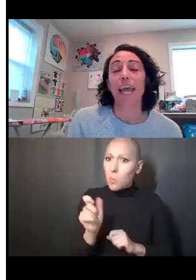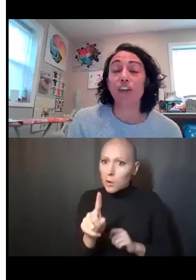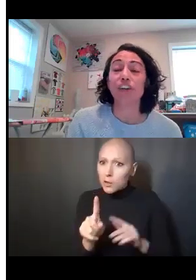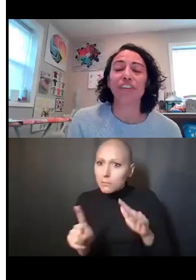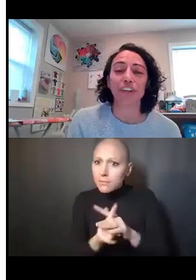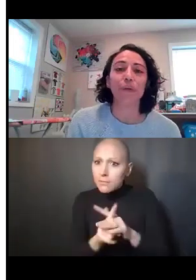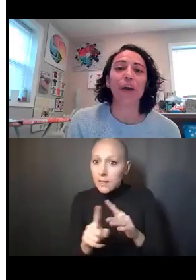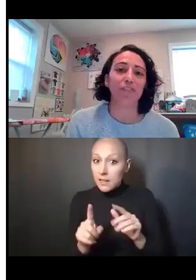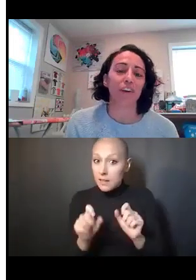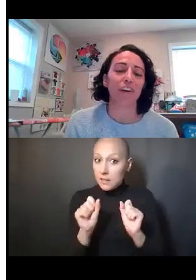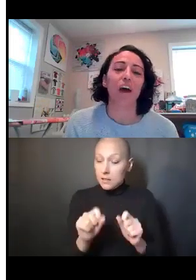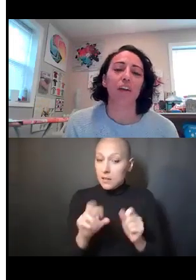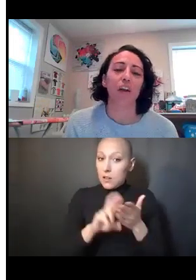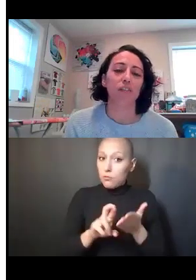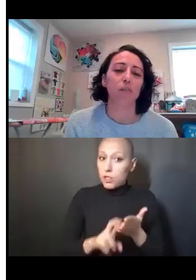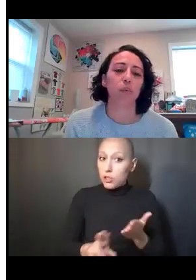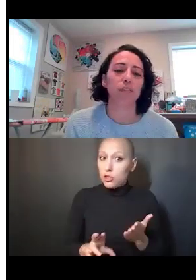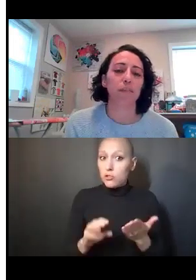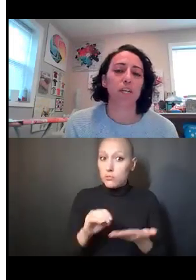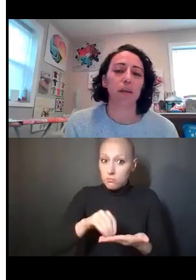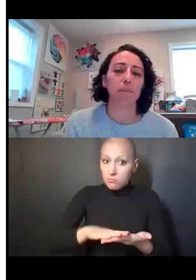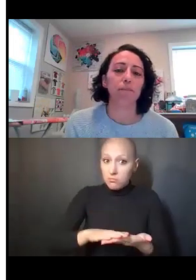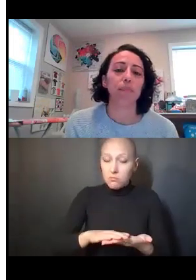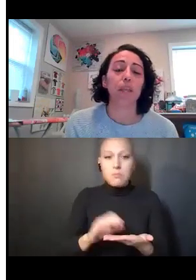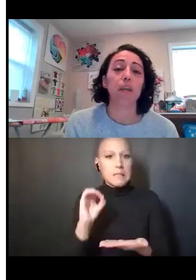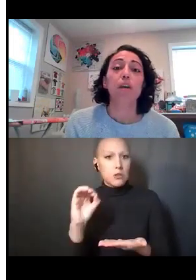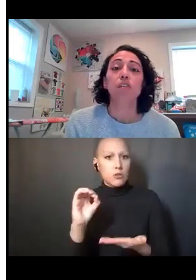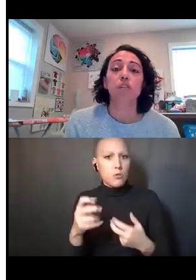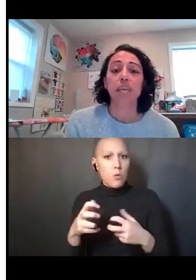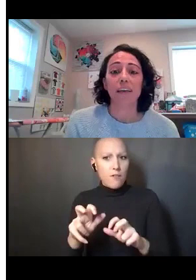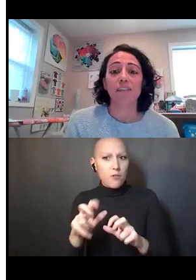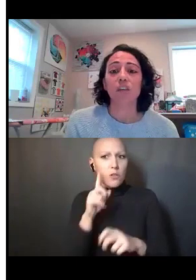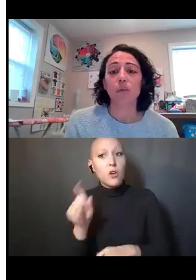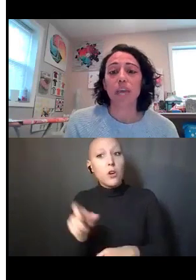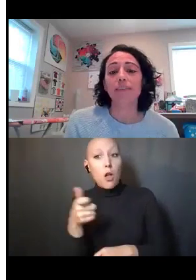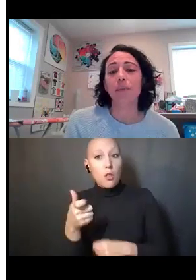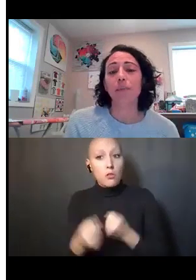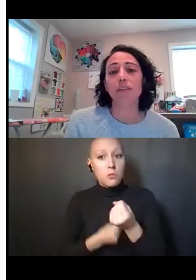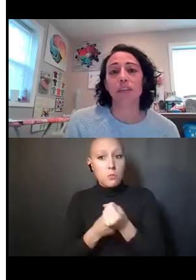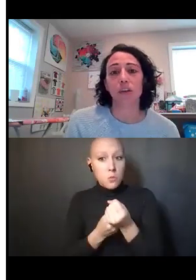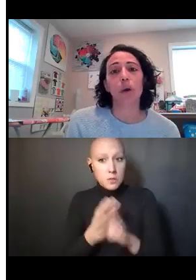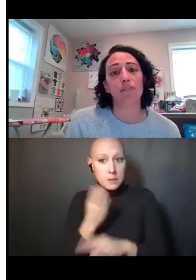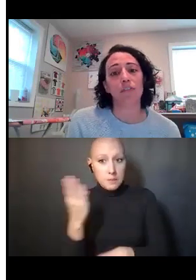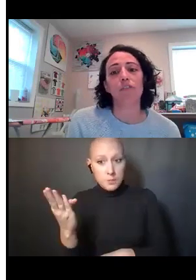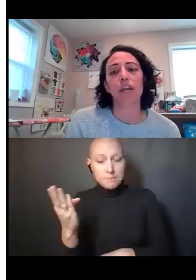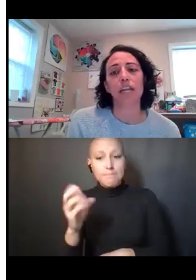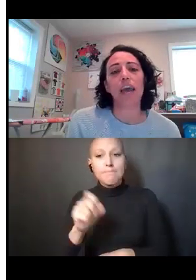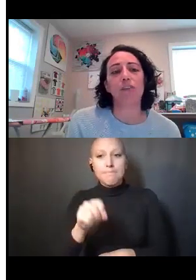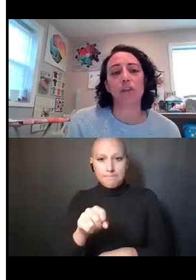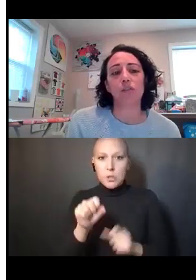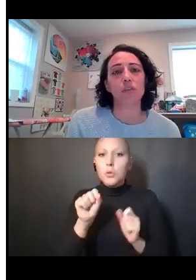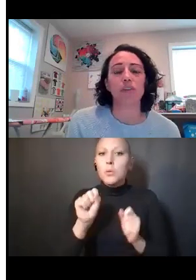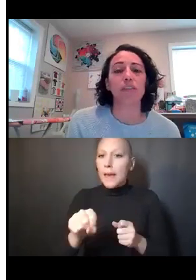and enter zero effort on their other support submission. So, yes. You can put zero effort for in-kind resources